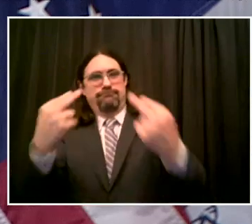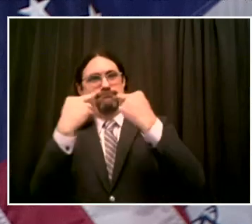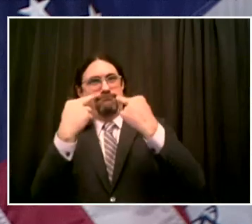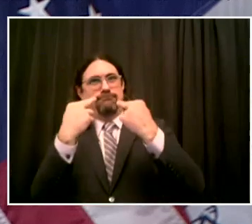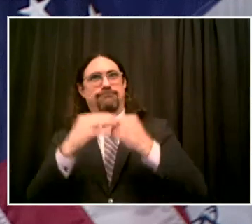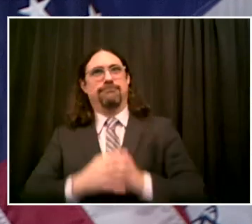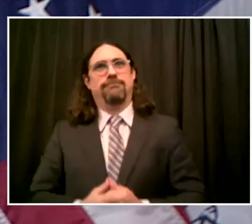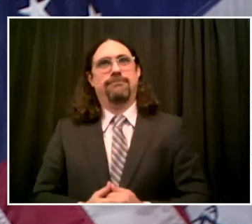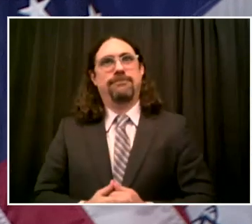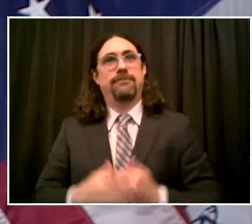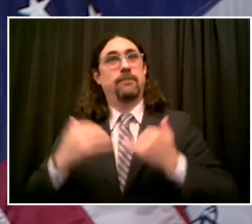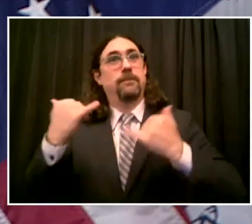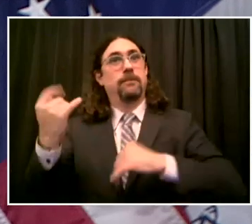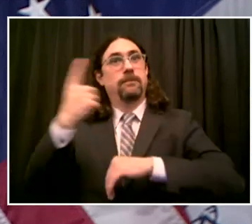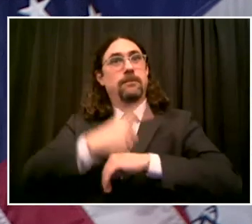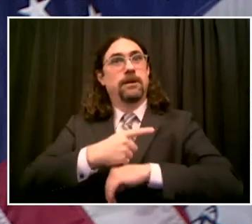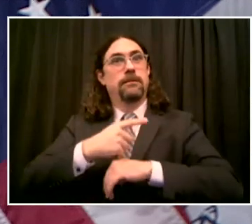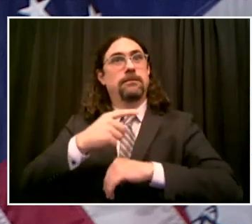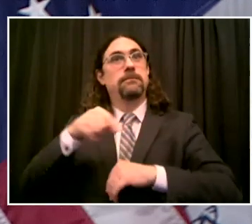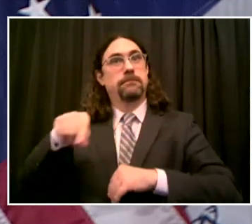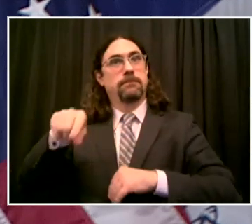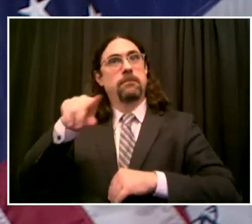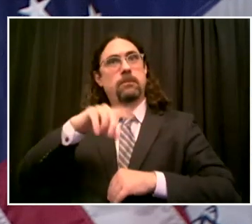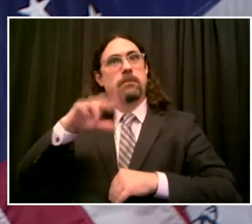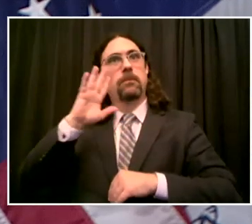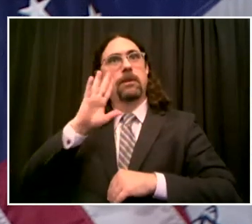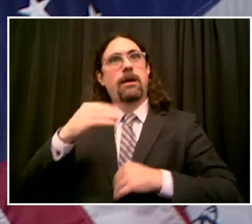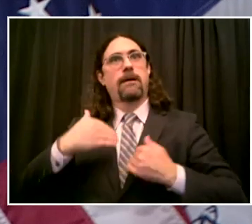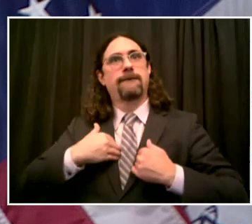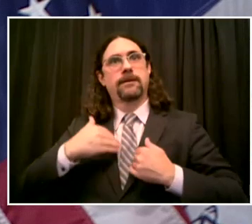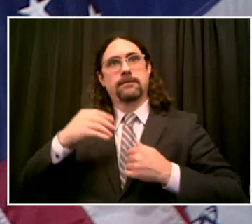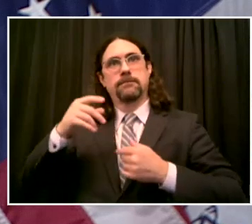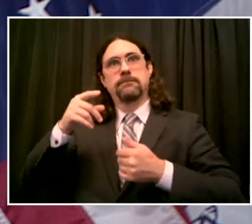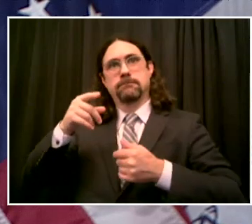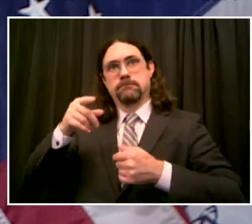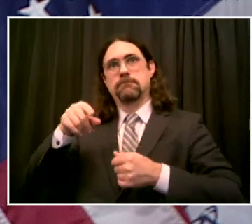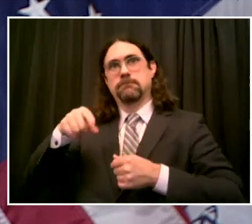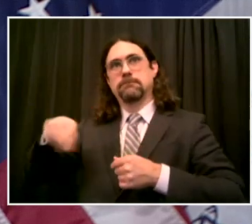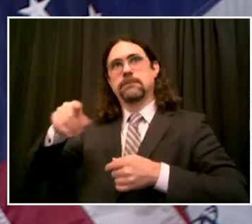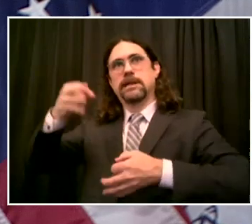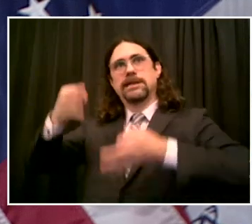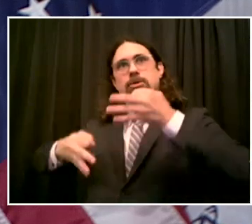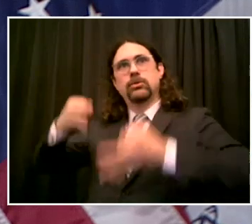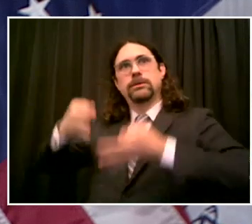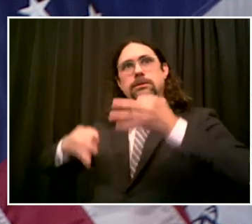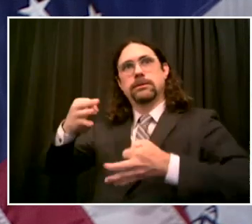WILL EPKE RKWOING TO GET TO THAT DAY. SO TODAY WE HOLD A HEARING AND